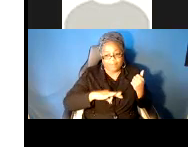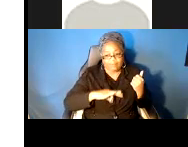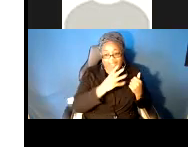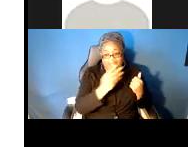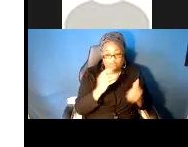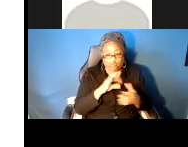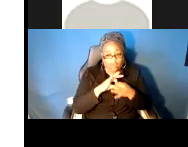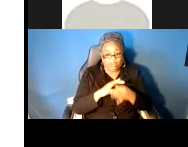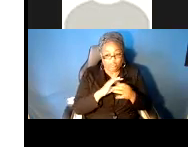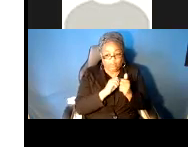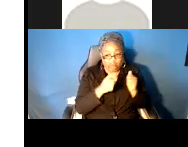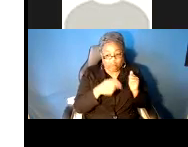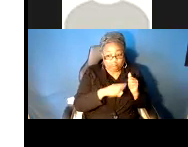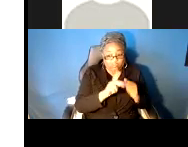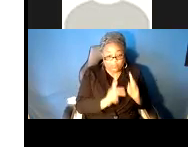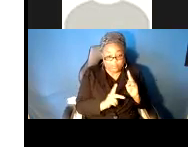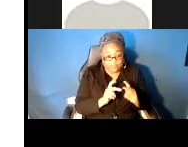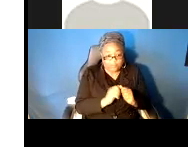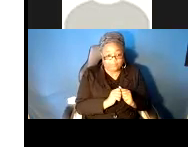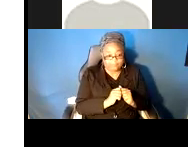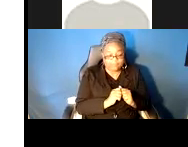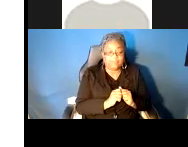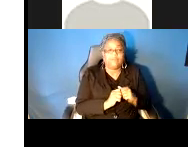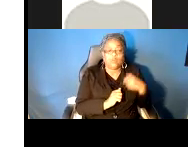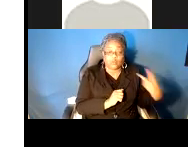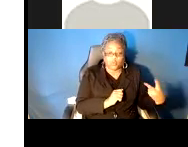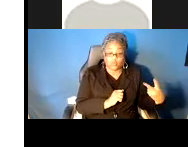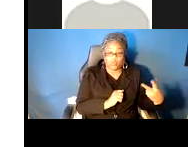Two, describe the connection between this project or program